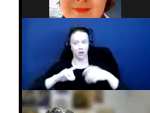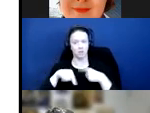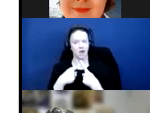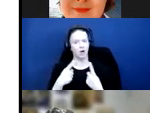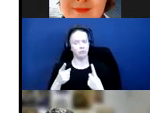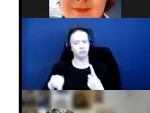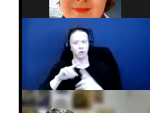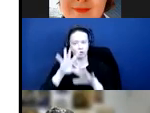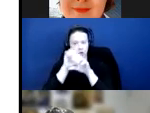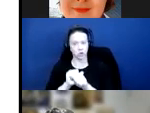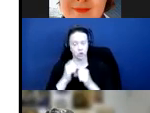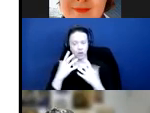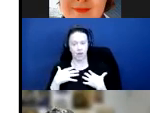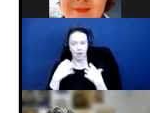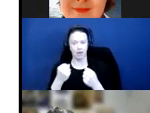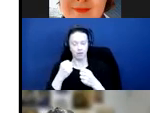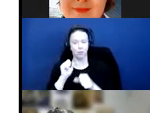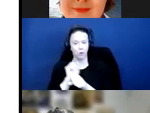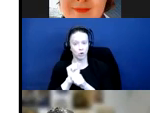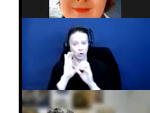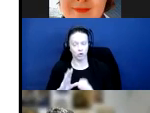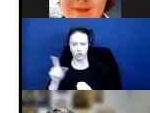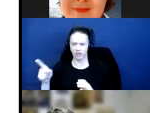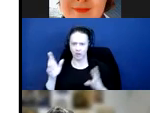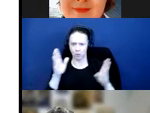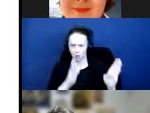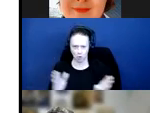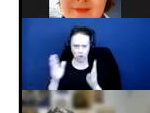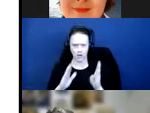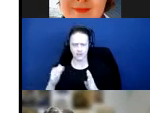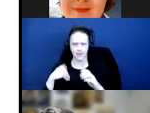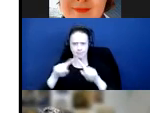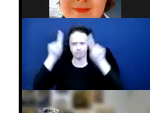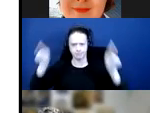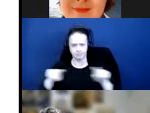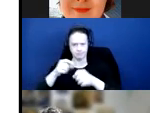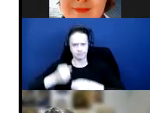And they came organized with placards and signs,